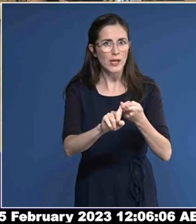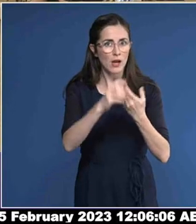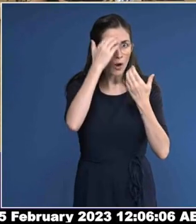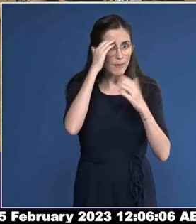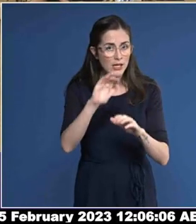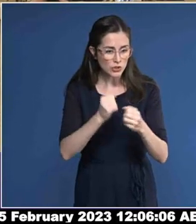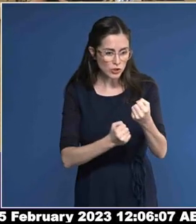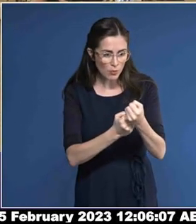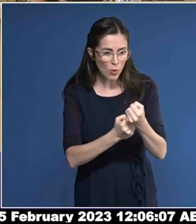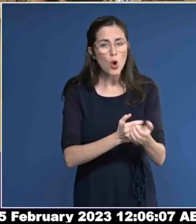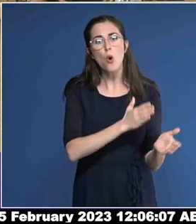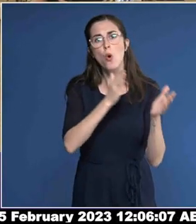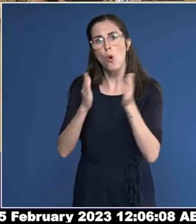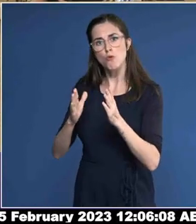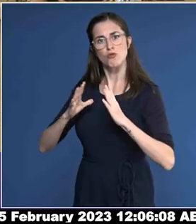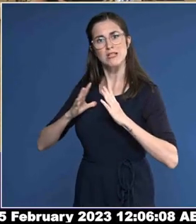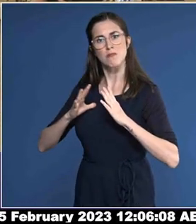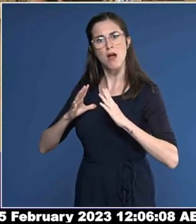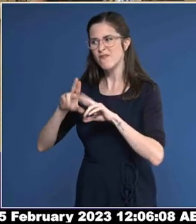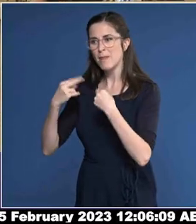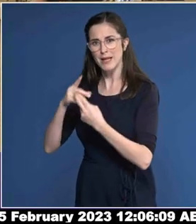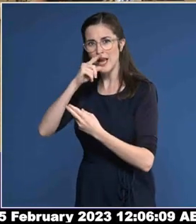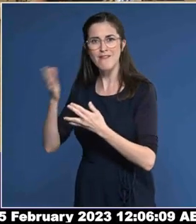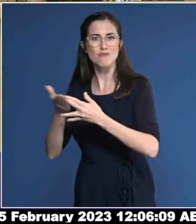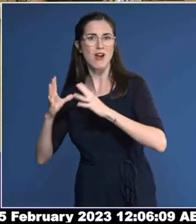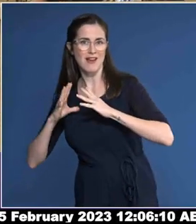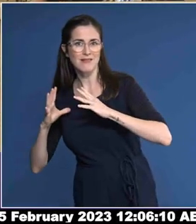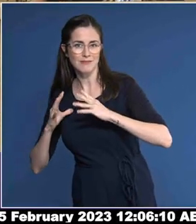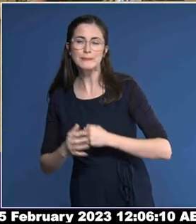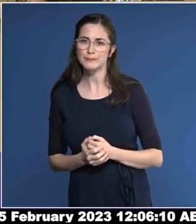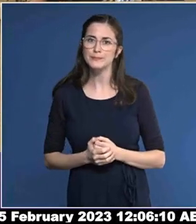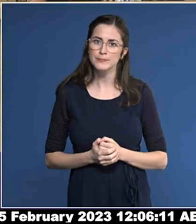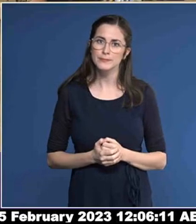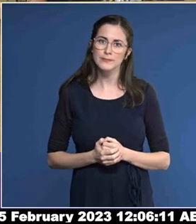supports. MS EASTMAN: Is there any particular issues that arise for your